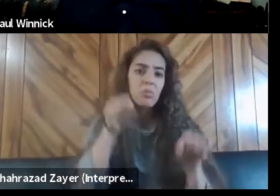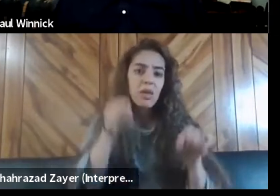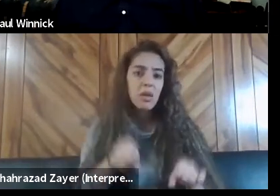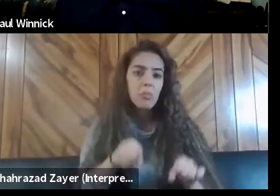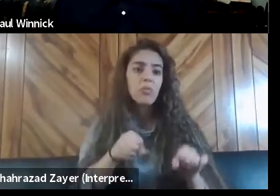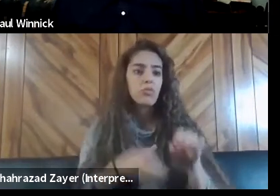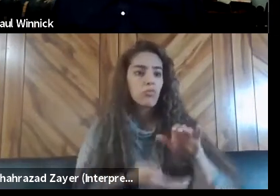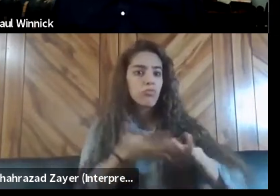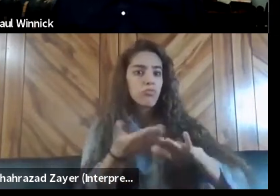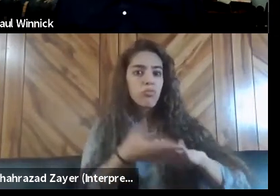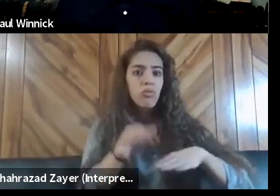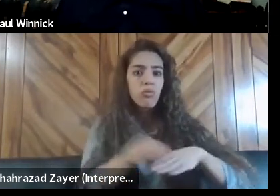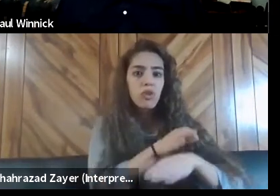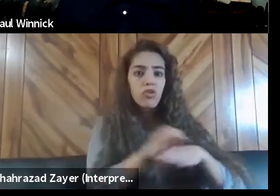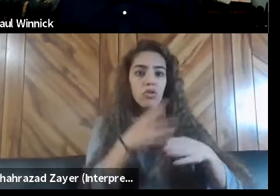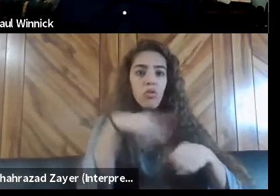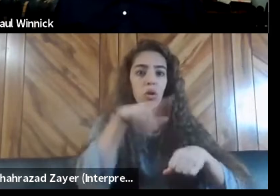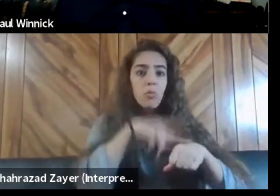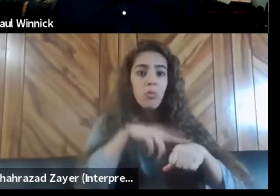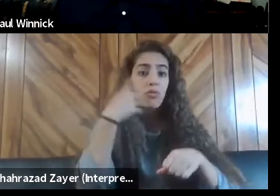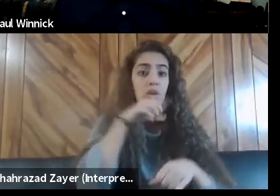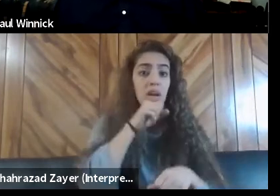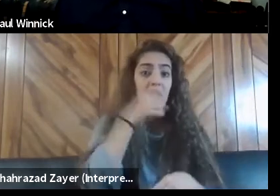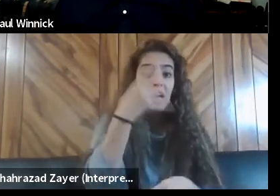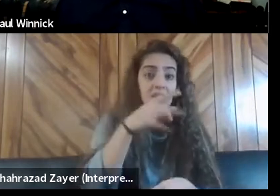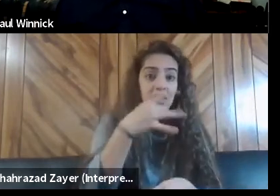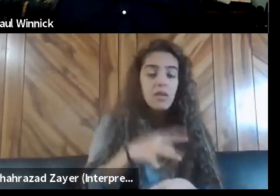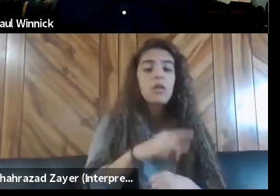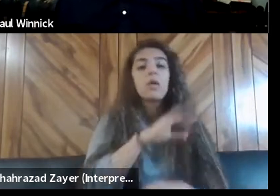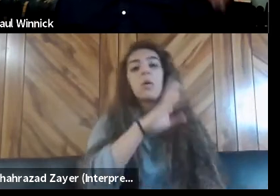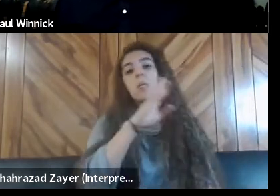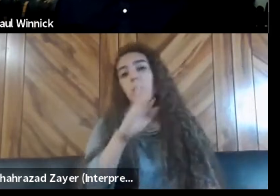18, they could be considerably younger. So they're, so there's